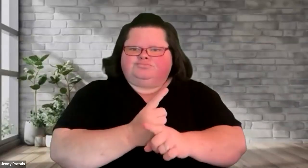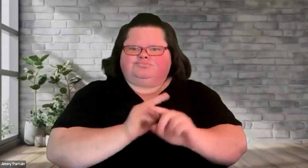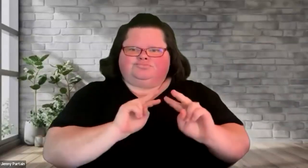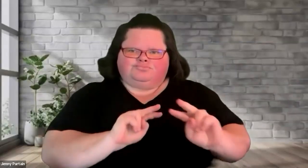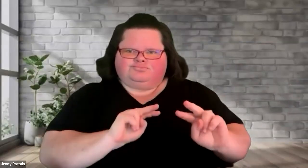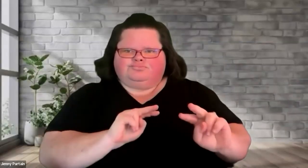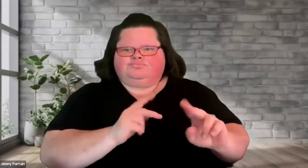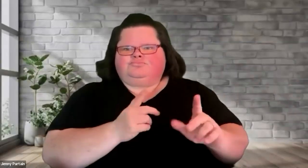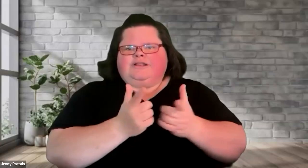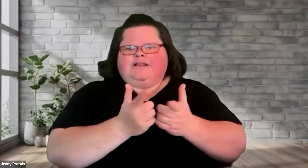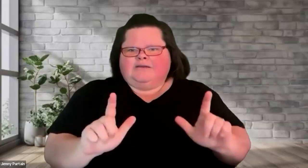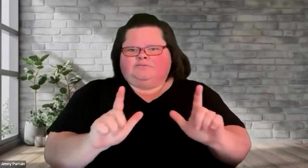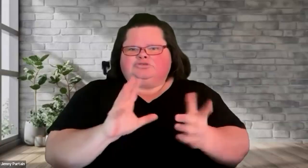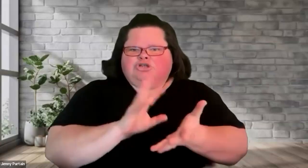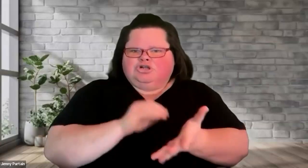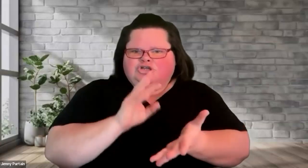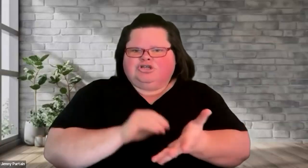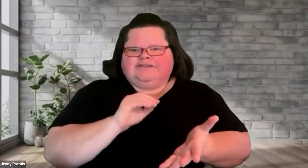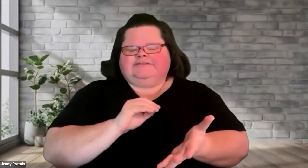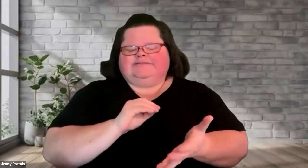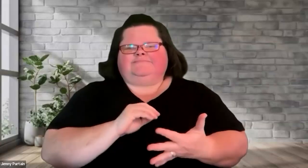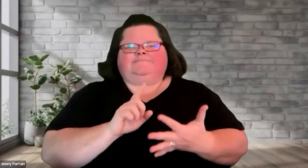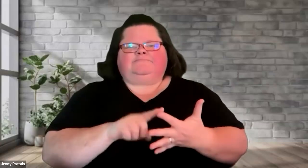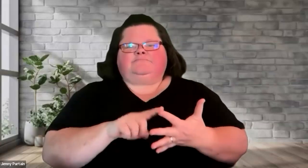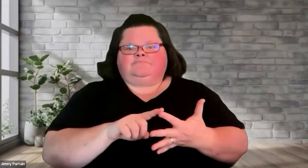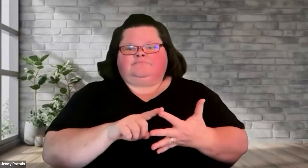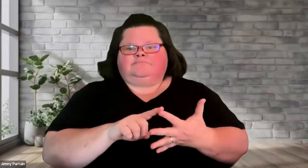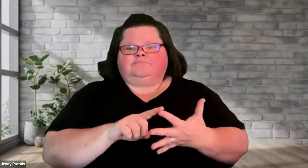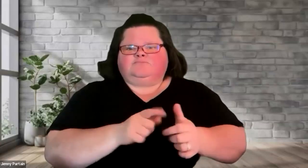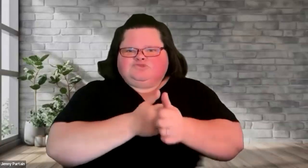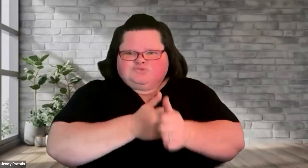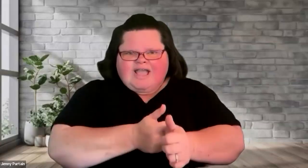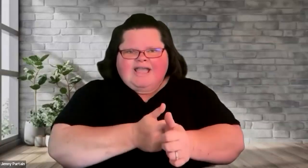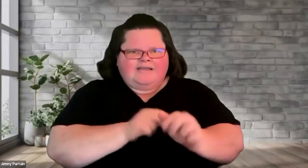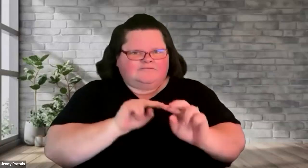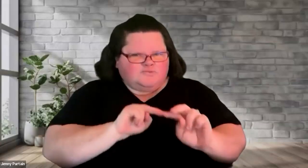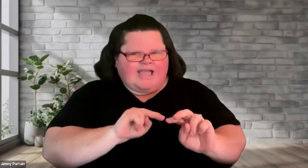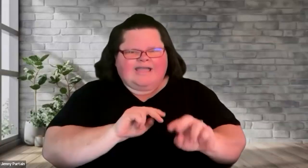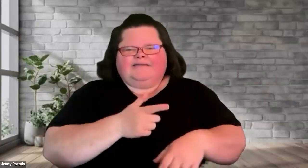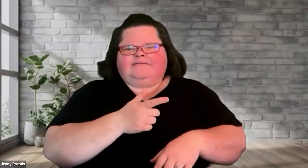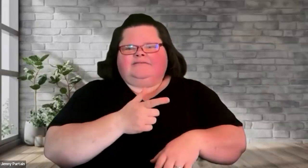consistently and regularly evaluating language development milestones,